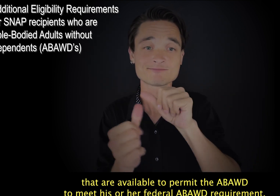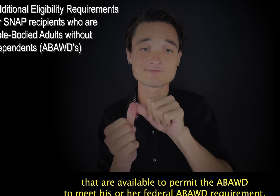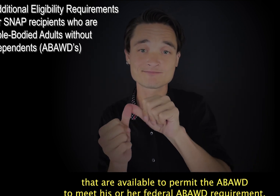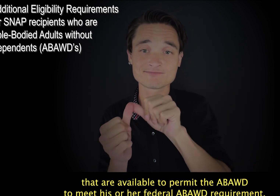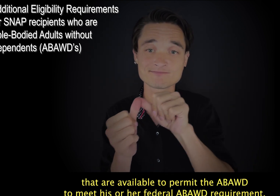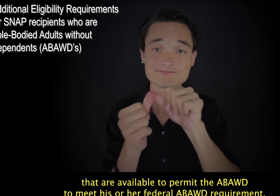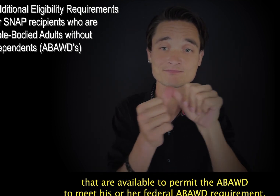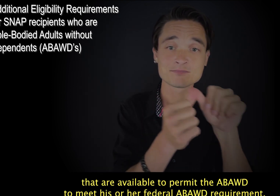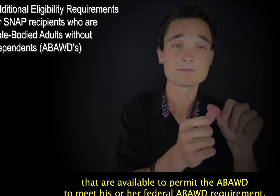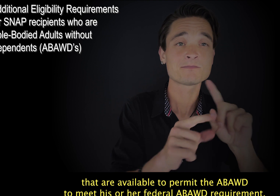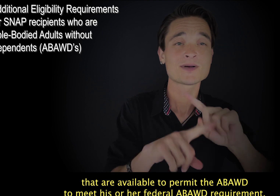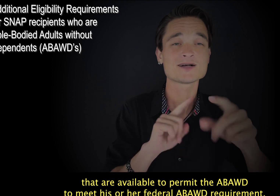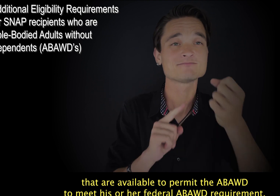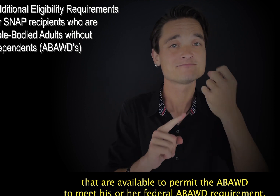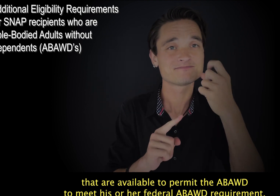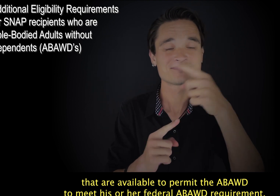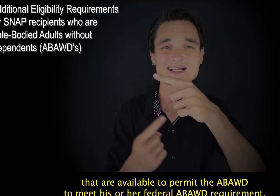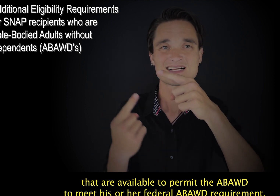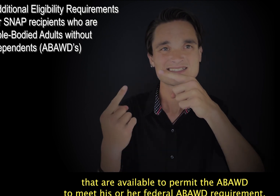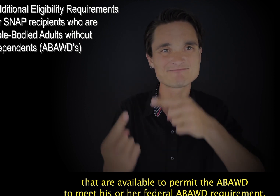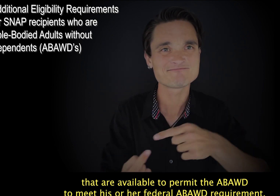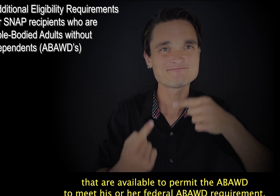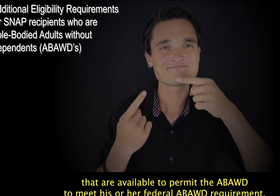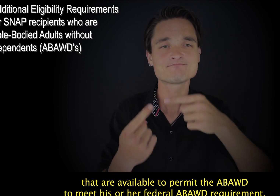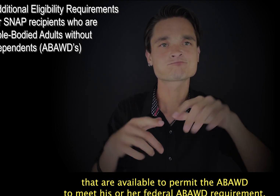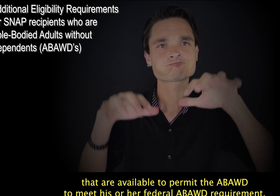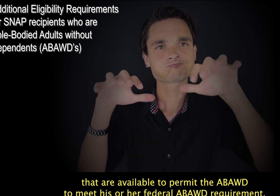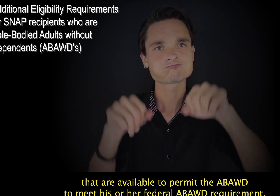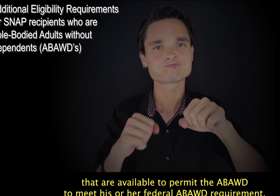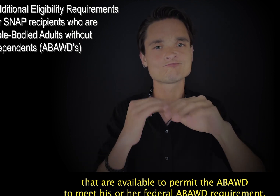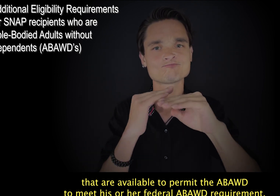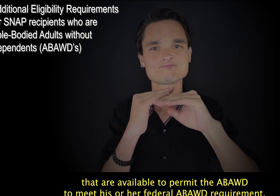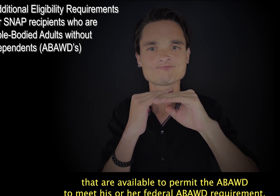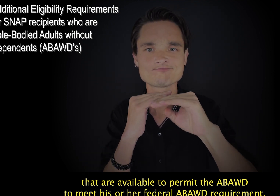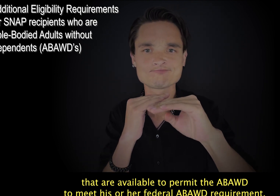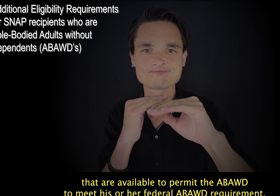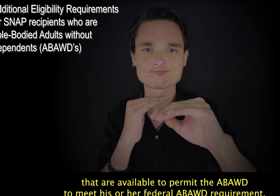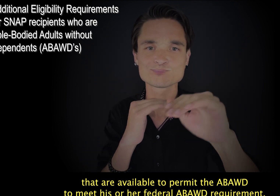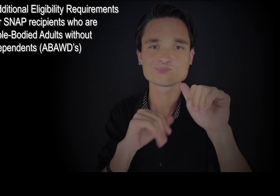that are available to permit the ABAWD to meet his or her federal ABAWD requirement.